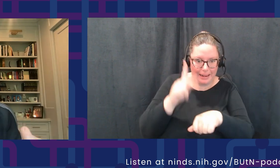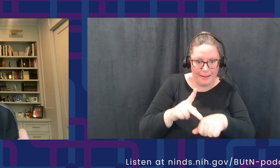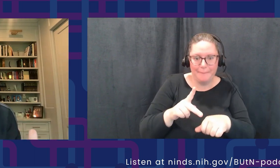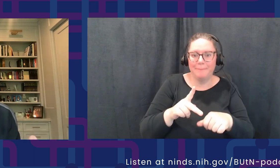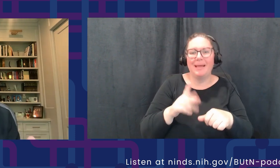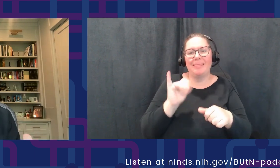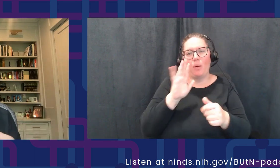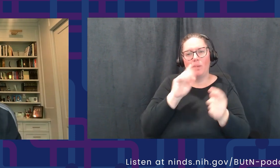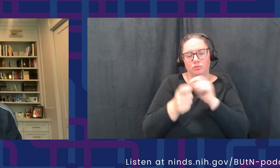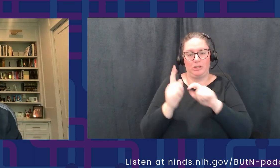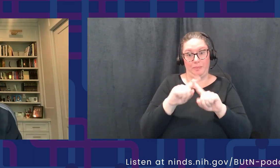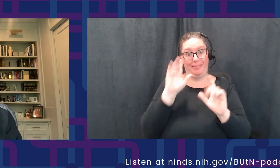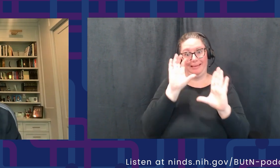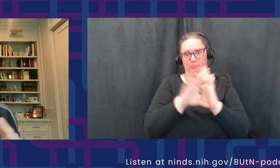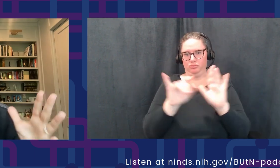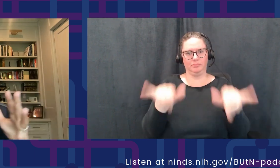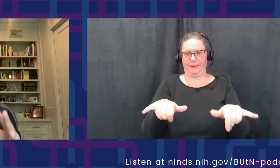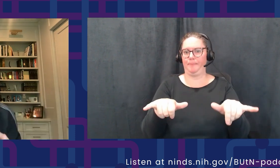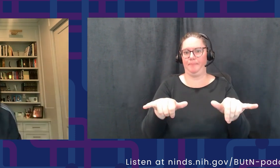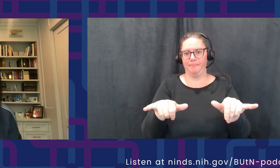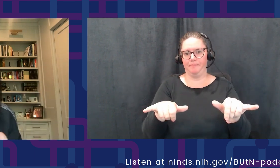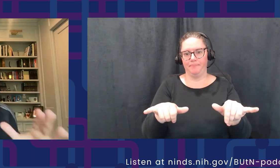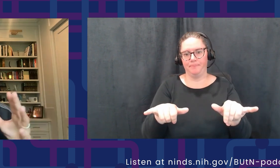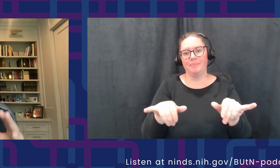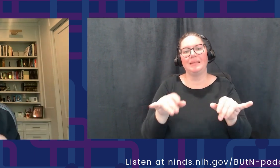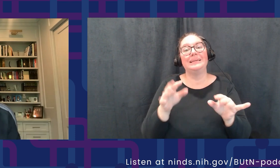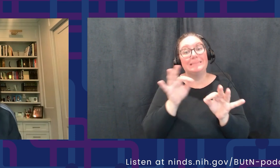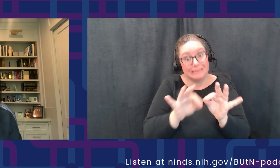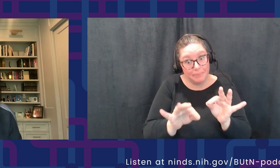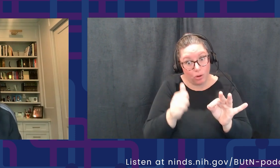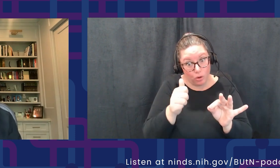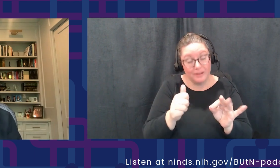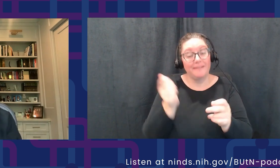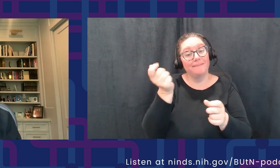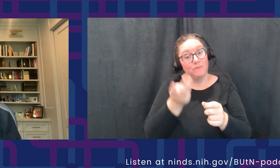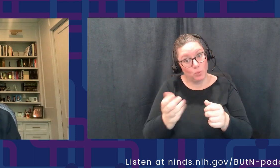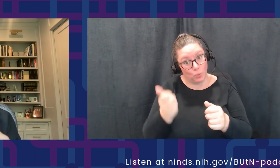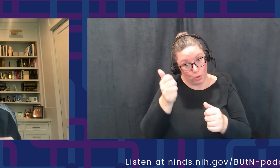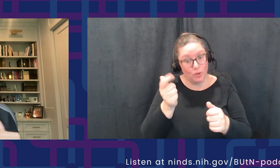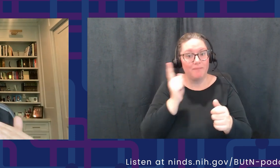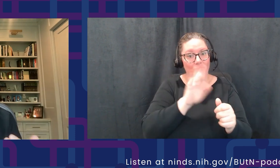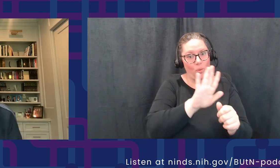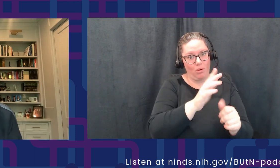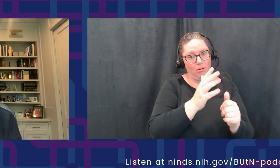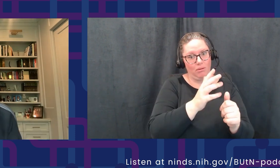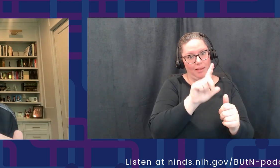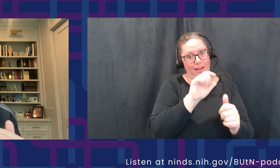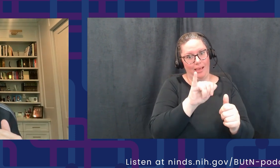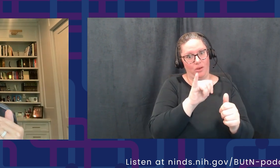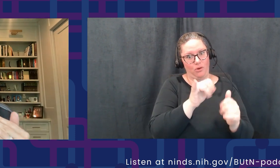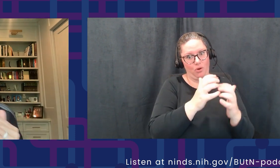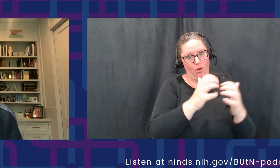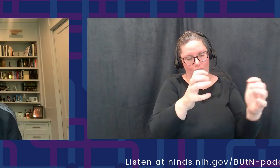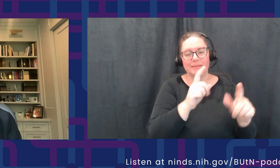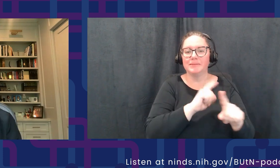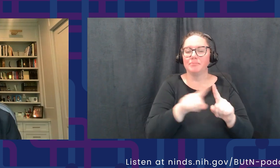But the images will still be the same- simpler, fewer for a lay audience. But I think it's what comes out of your mouth.